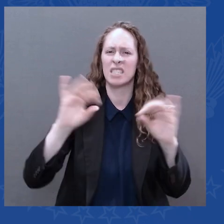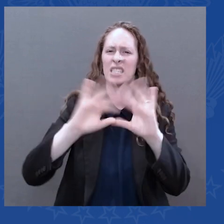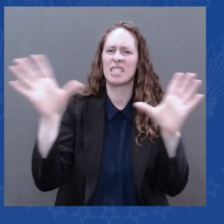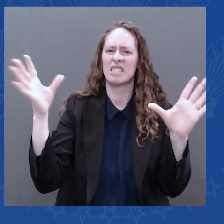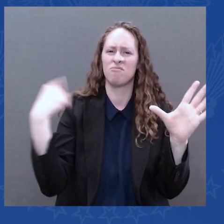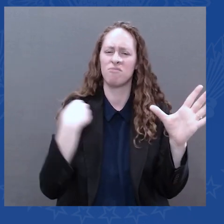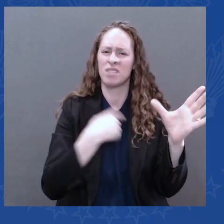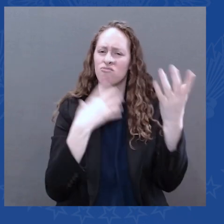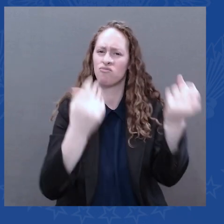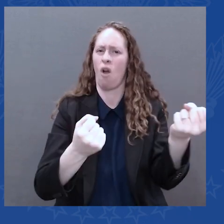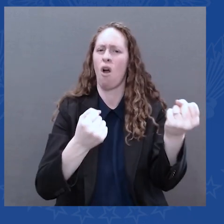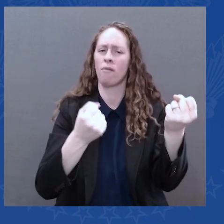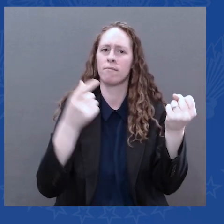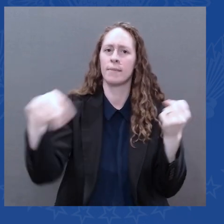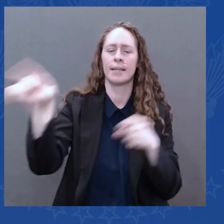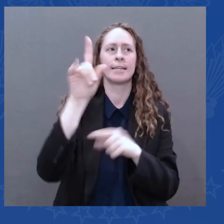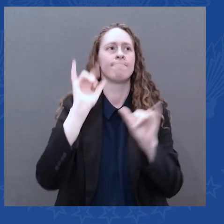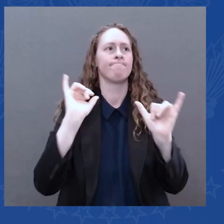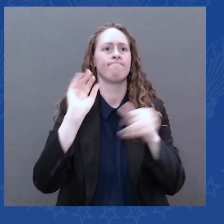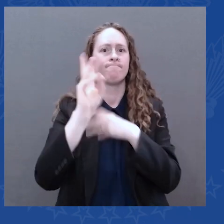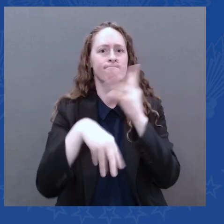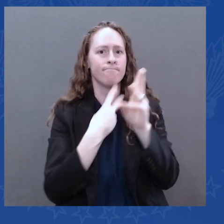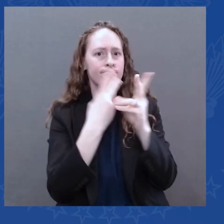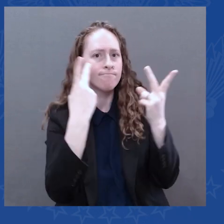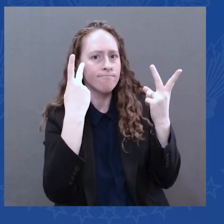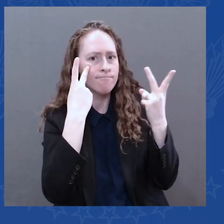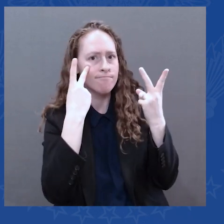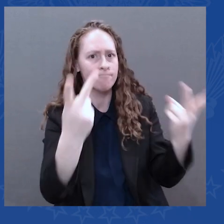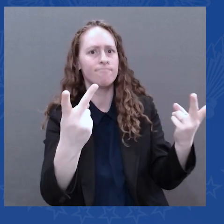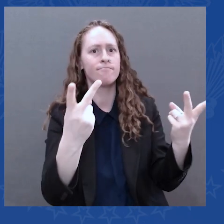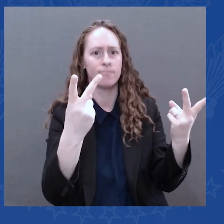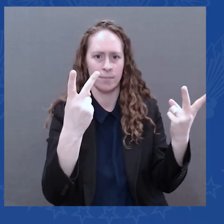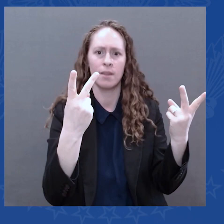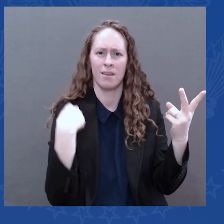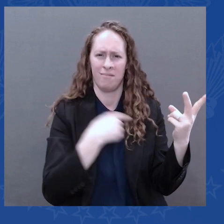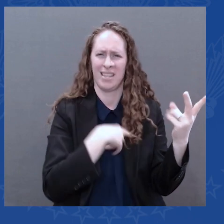The transatlantic partnership stands stronger and more united than ever.